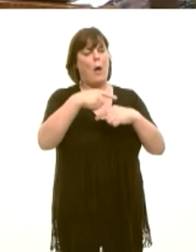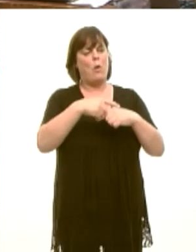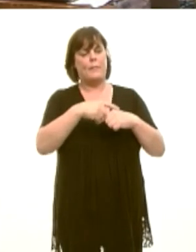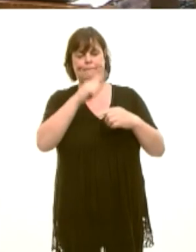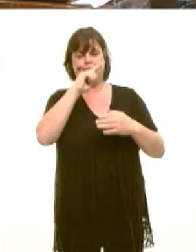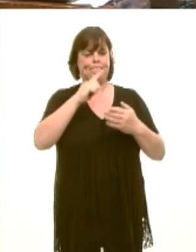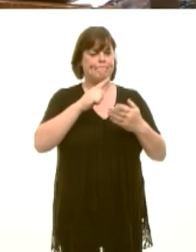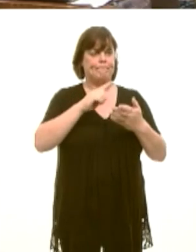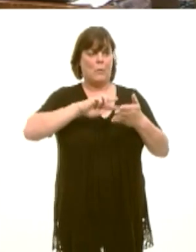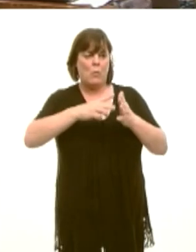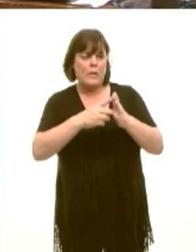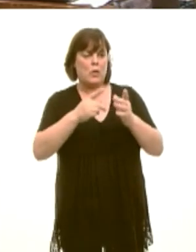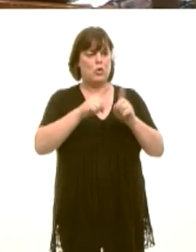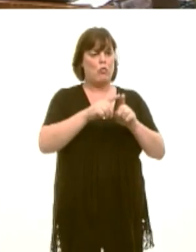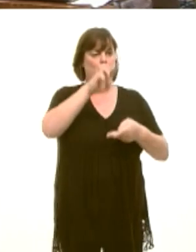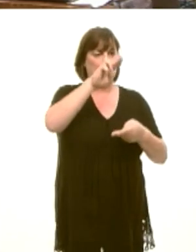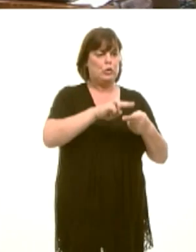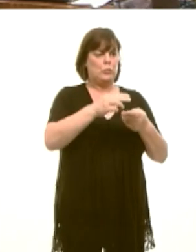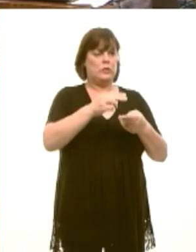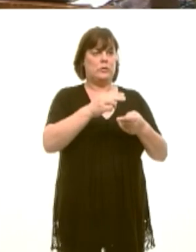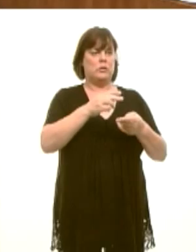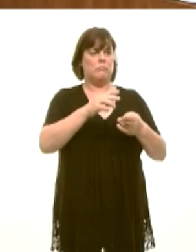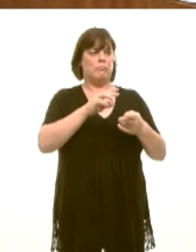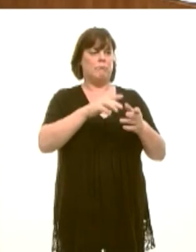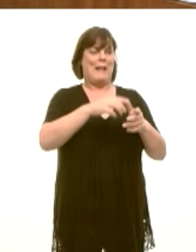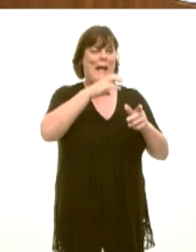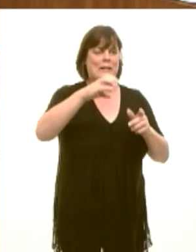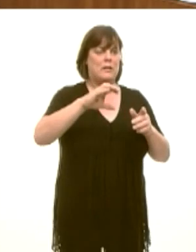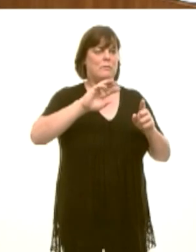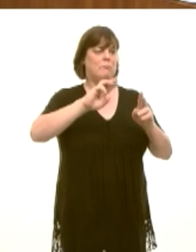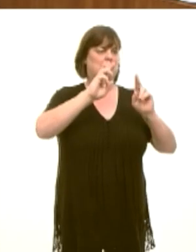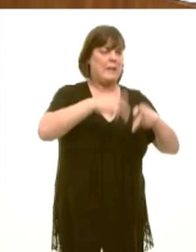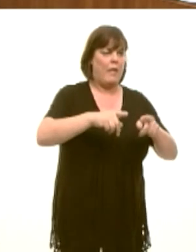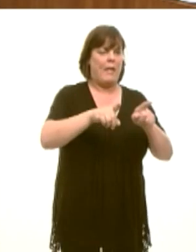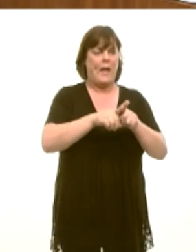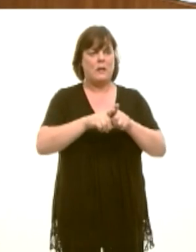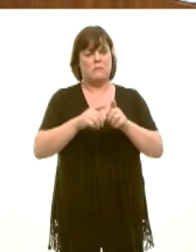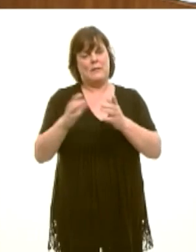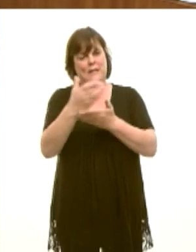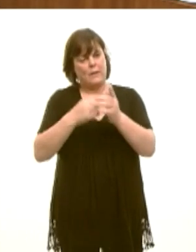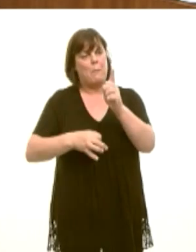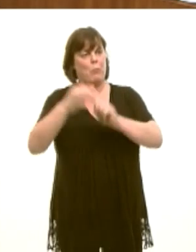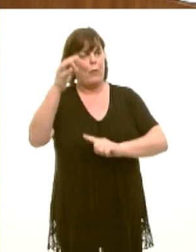of people killed and seriously injured on Welsh roads. Russell George: First Minister, the report, which was published by the Road Safety Foundation,